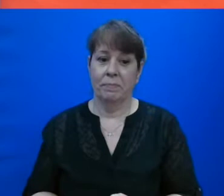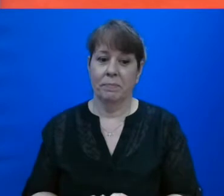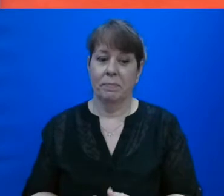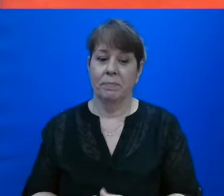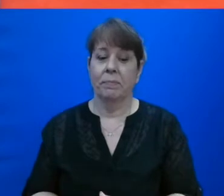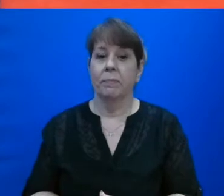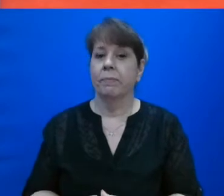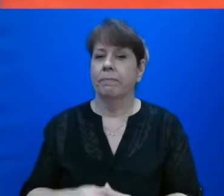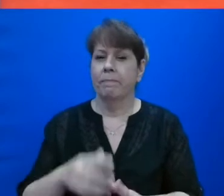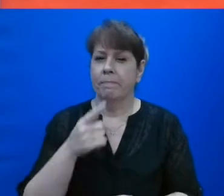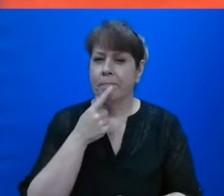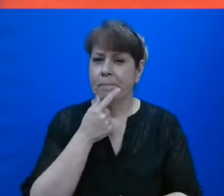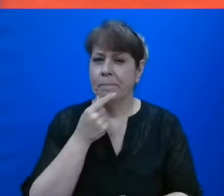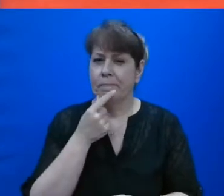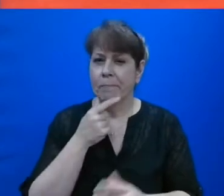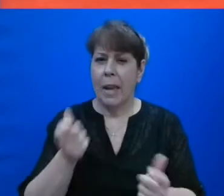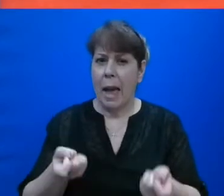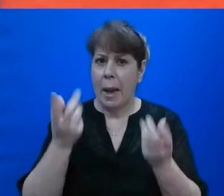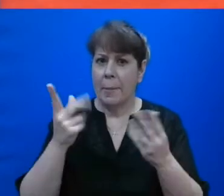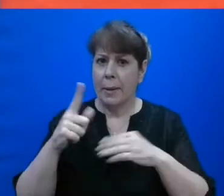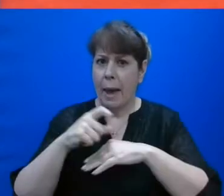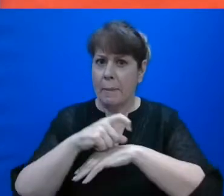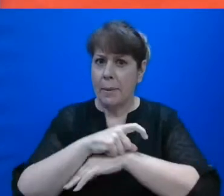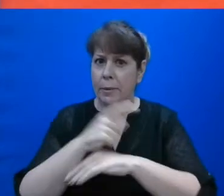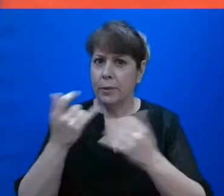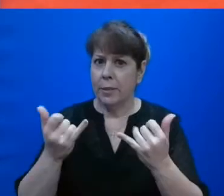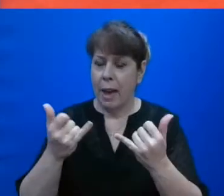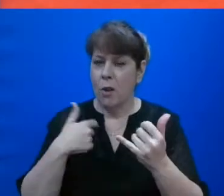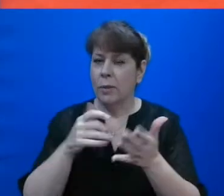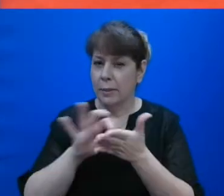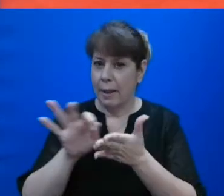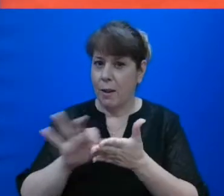HOW MANY CATERPILLARS DO WE HAVE NOW? LET'S COUNT ONE,